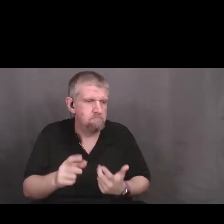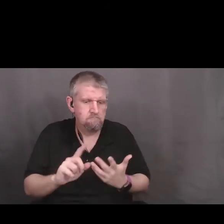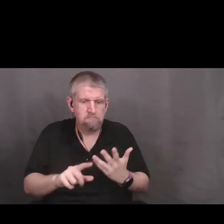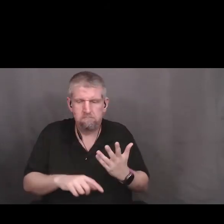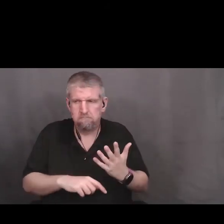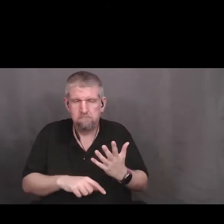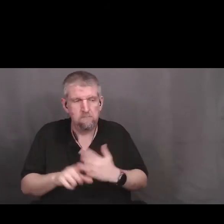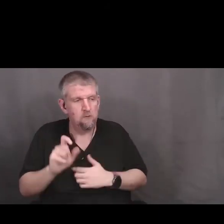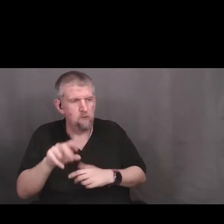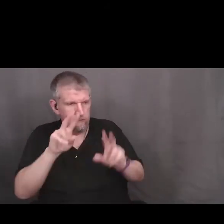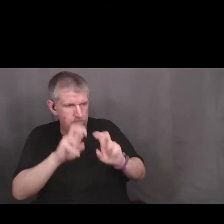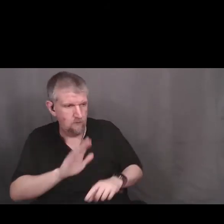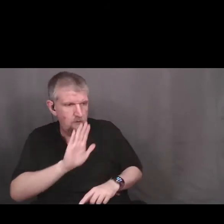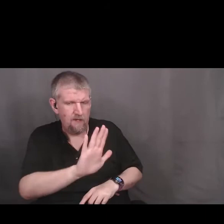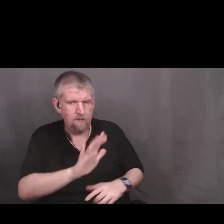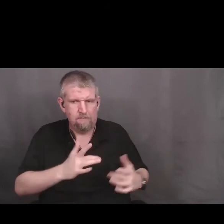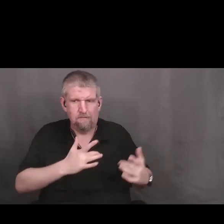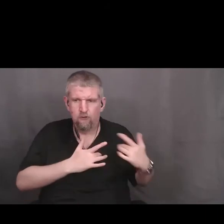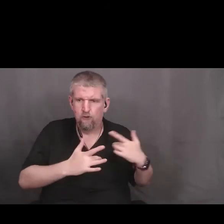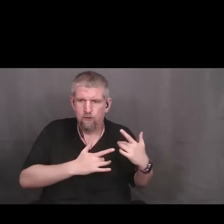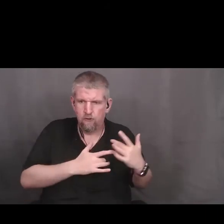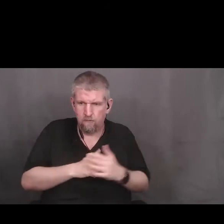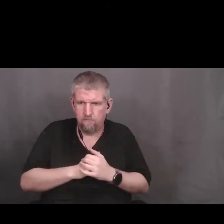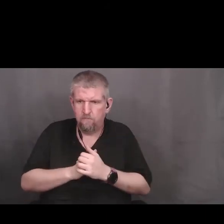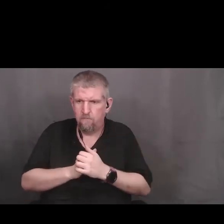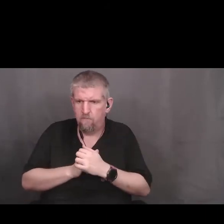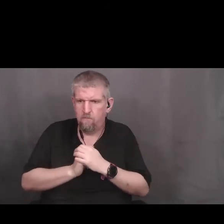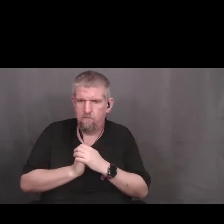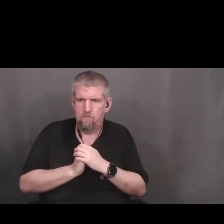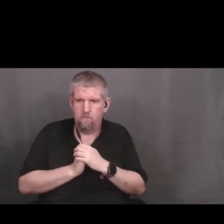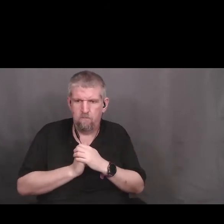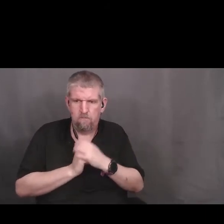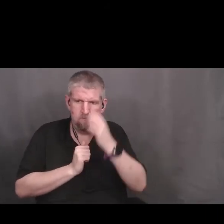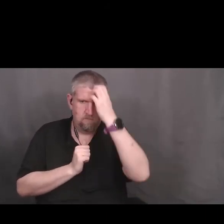they're supposed to look at the client's concerns, if the client is not completely certain